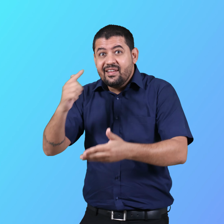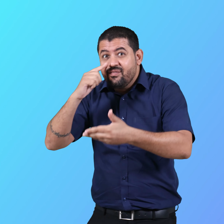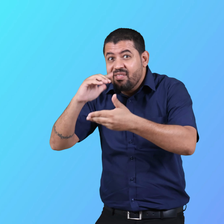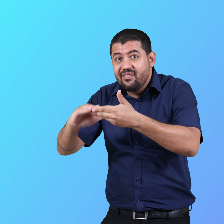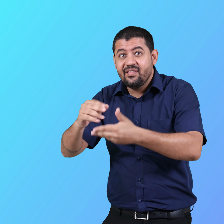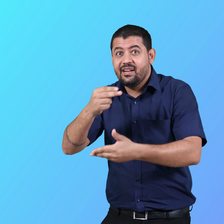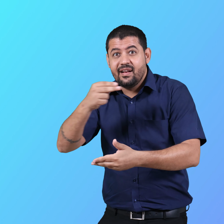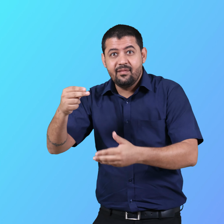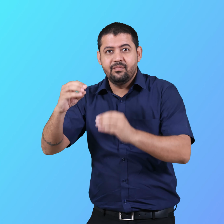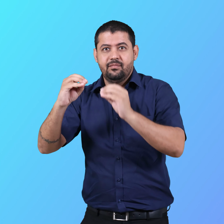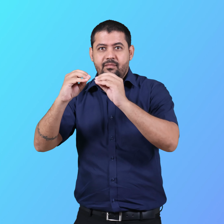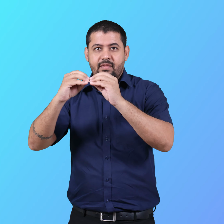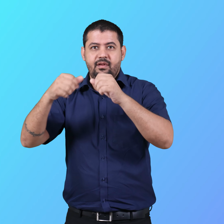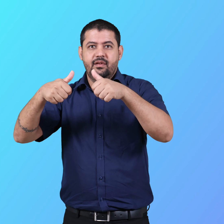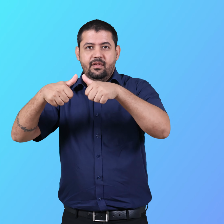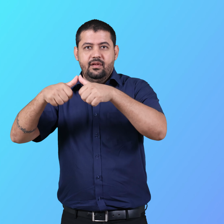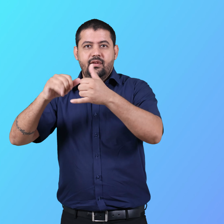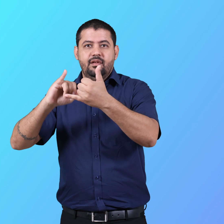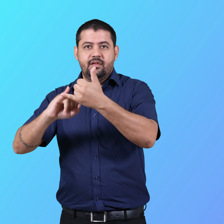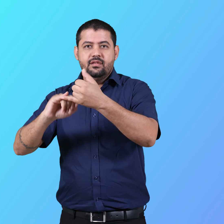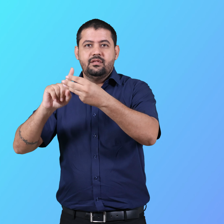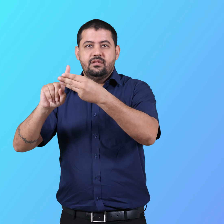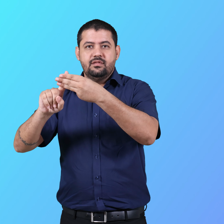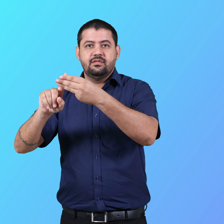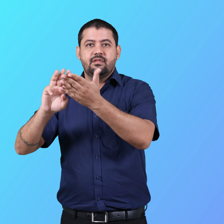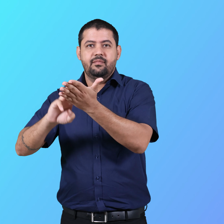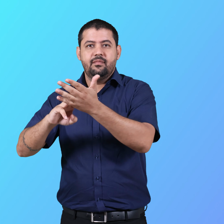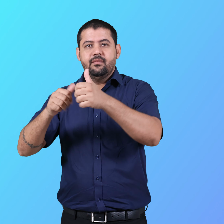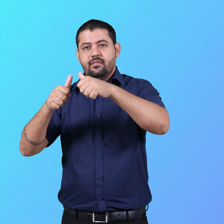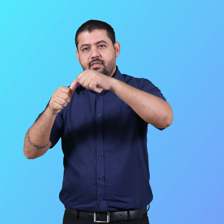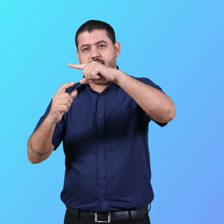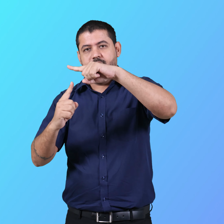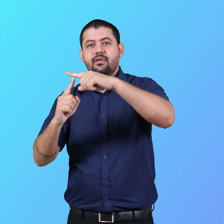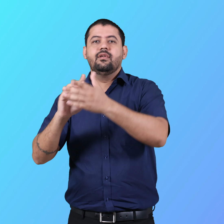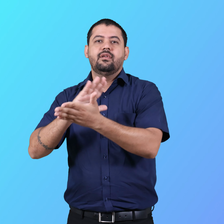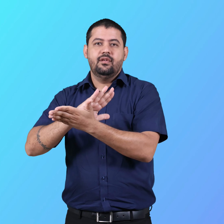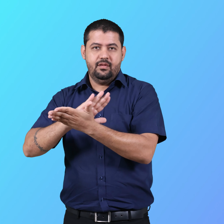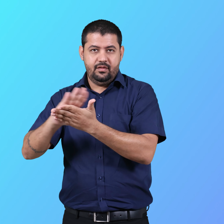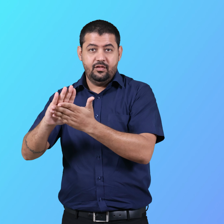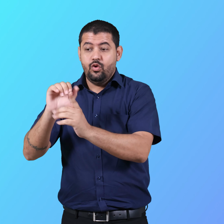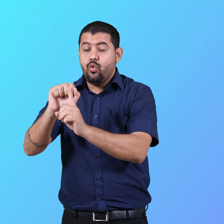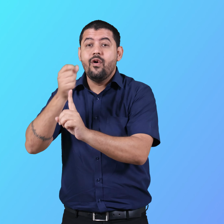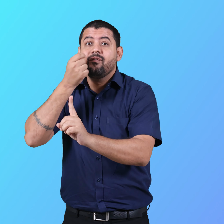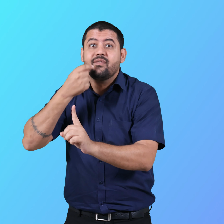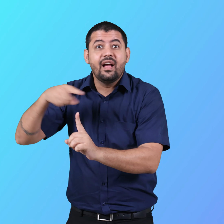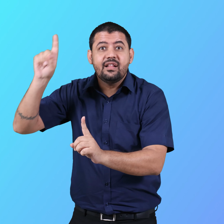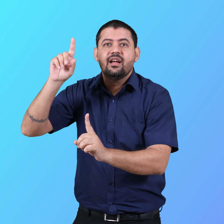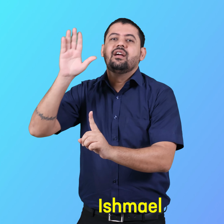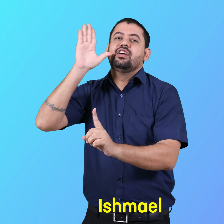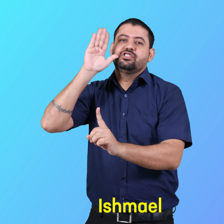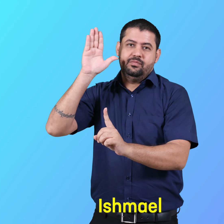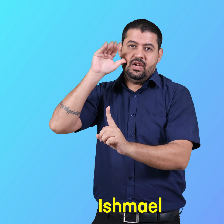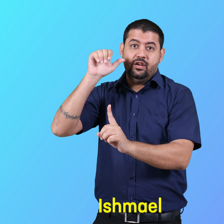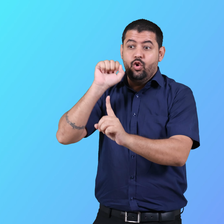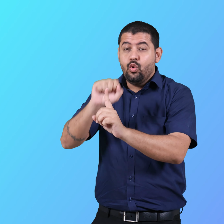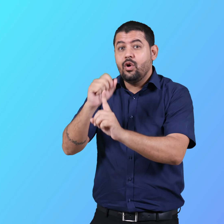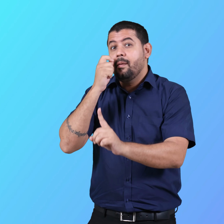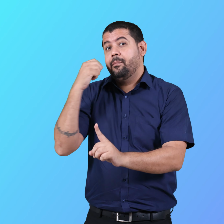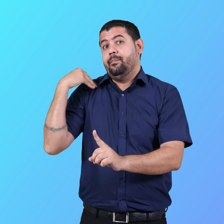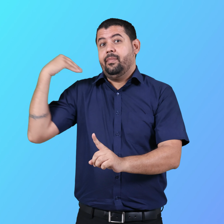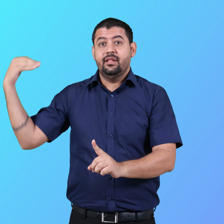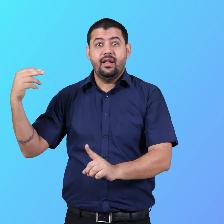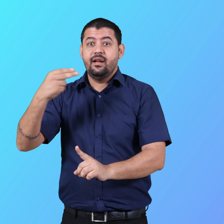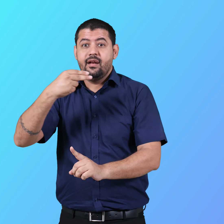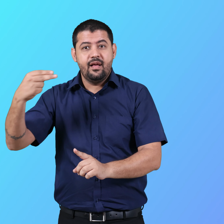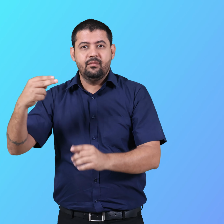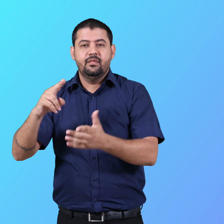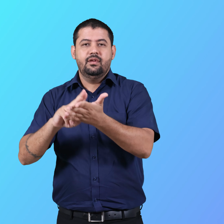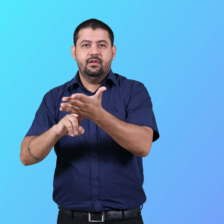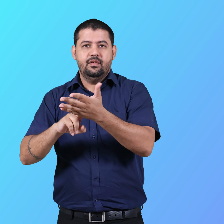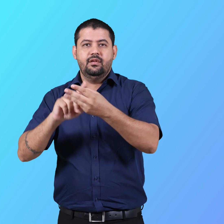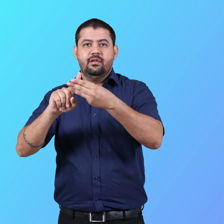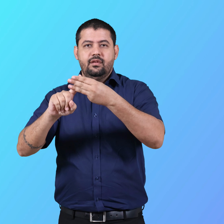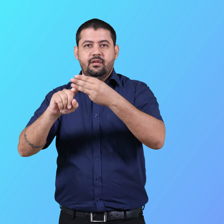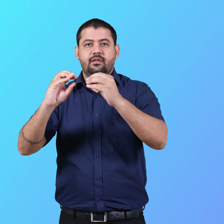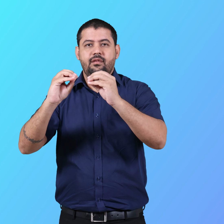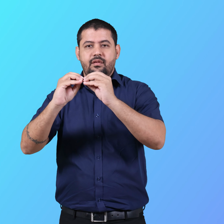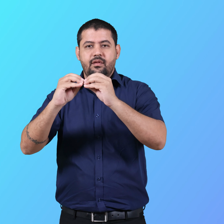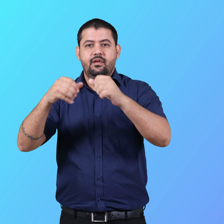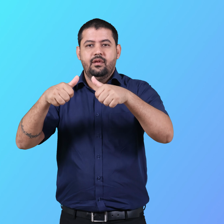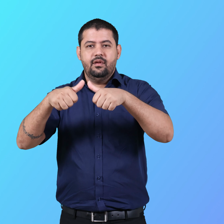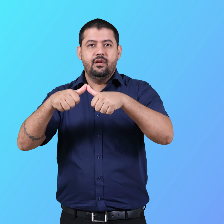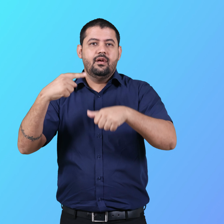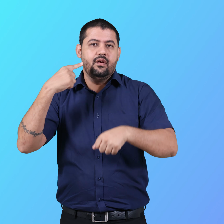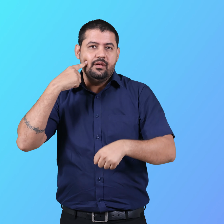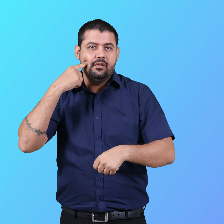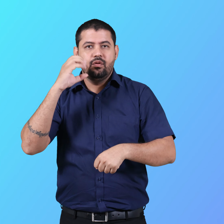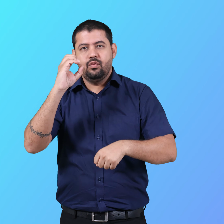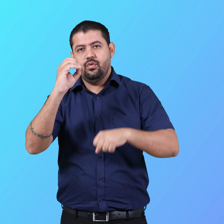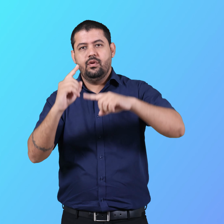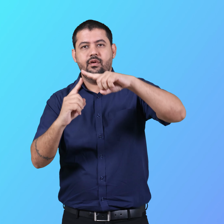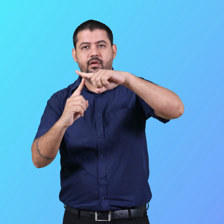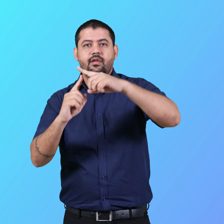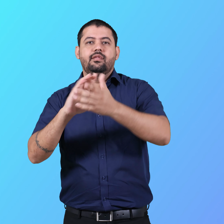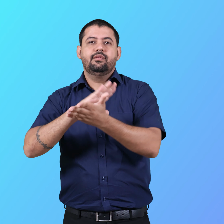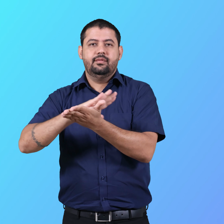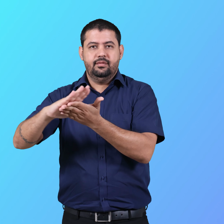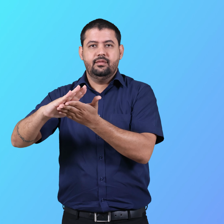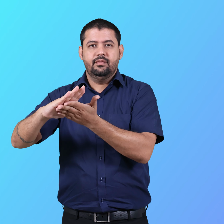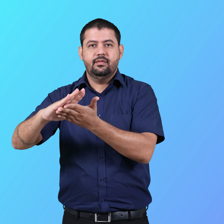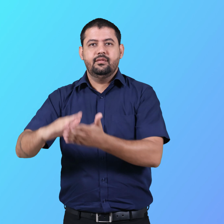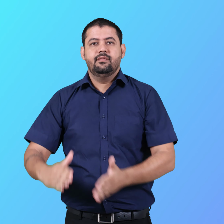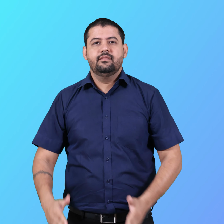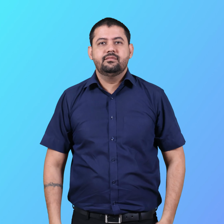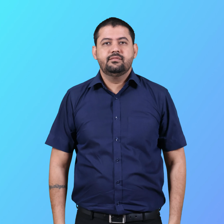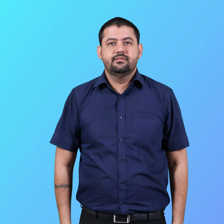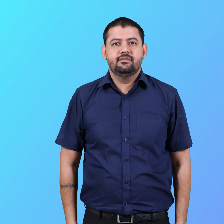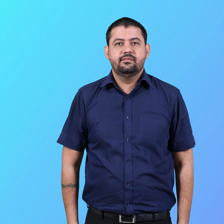Basemath, Ishmael’s daughter. She is the sister of Nebaioth.